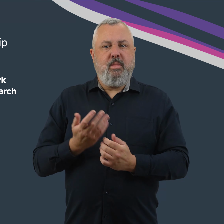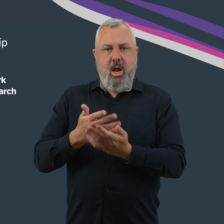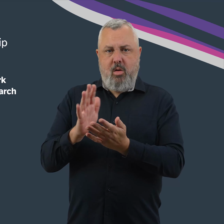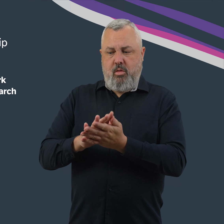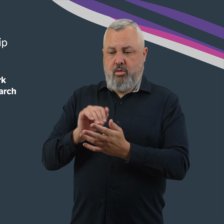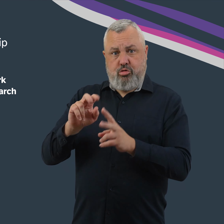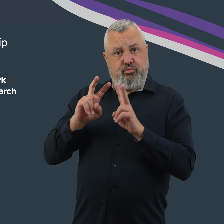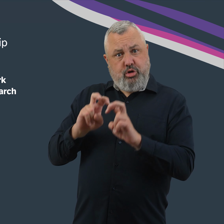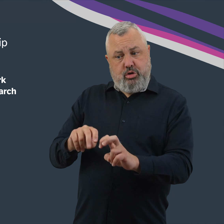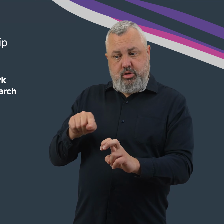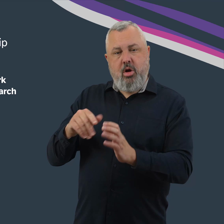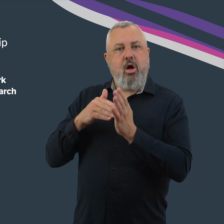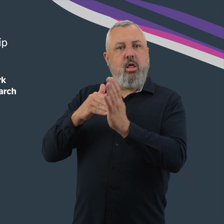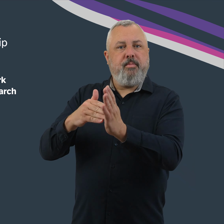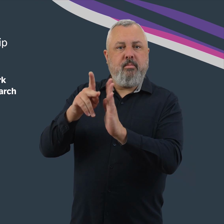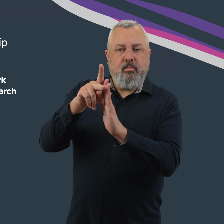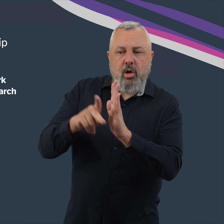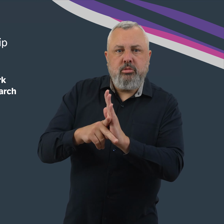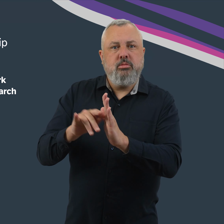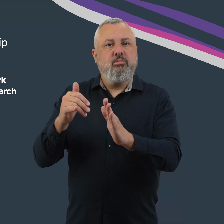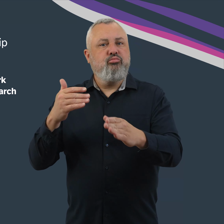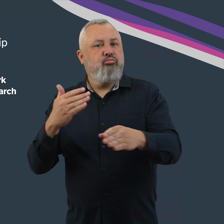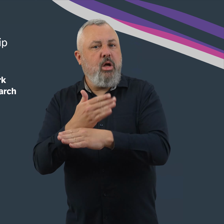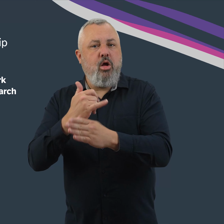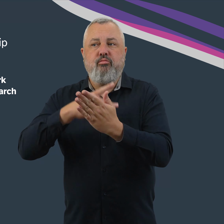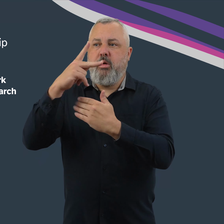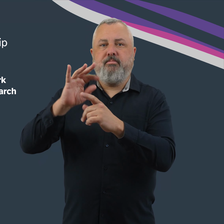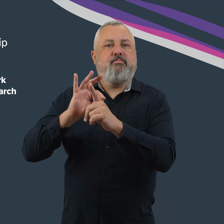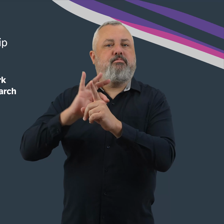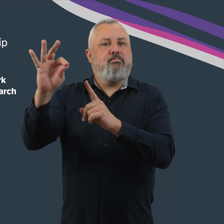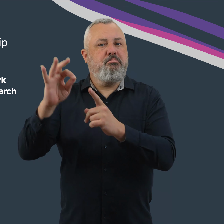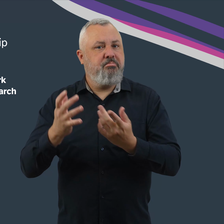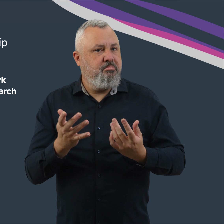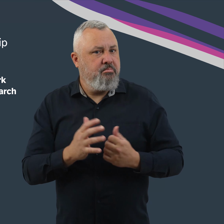How could your work contribute to policy, practice or programs?